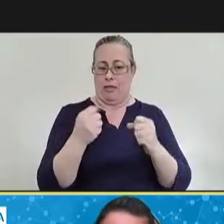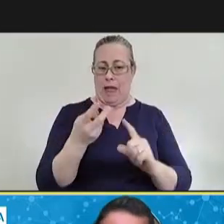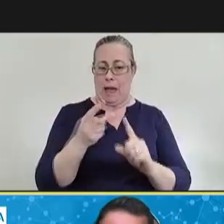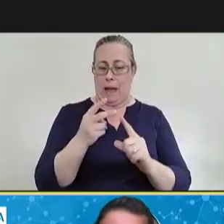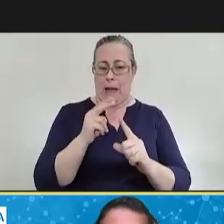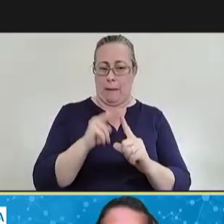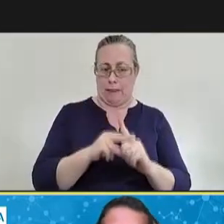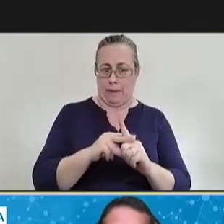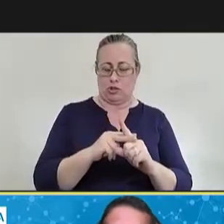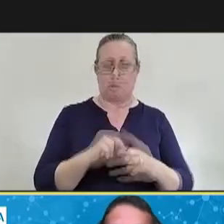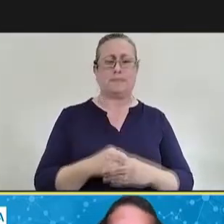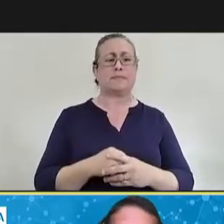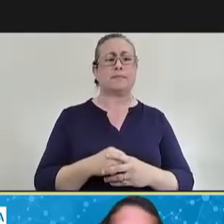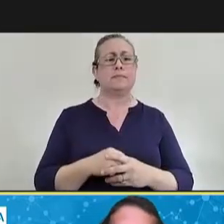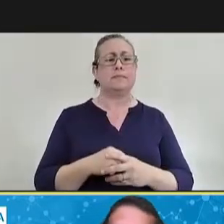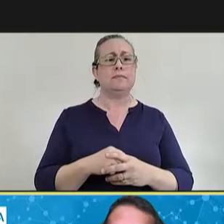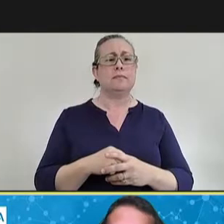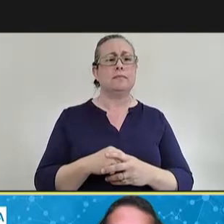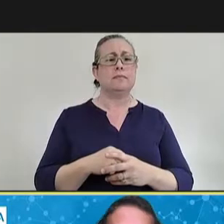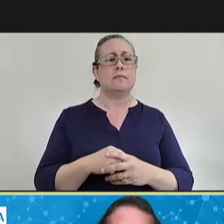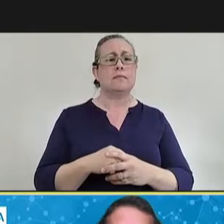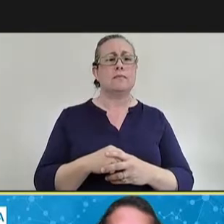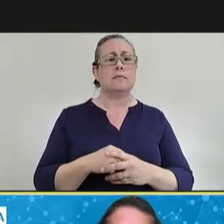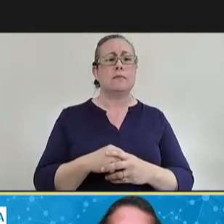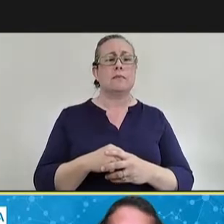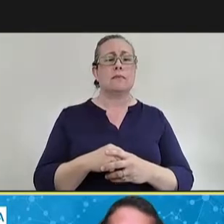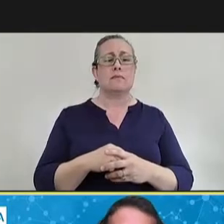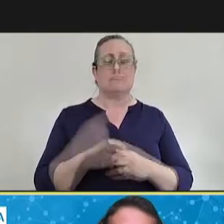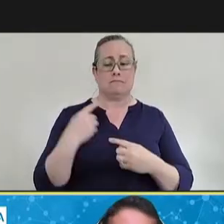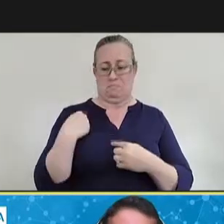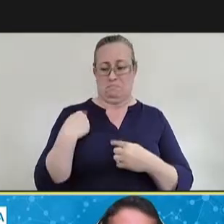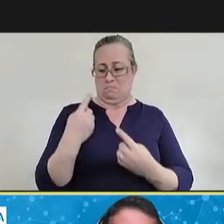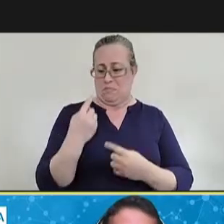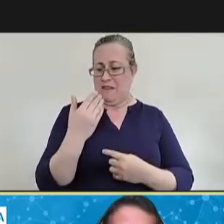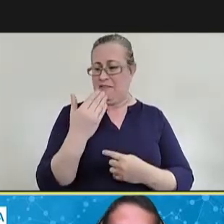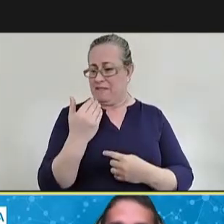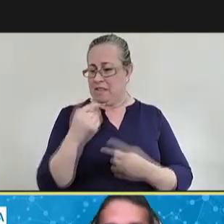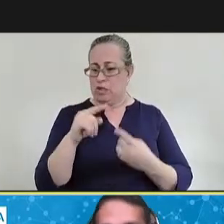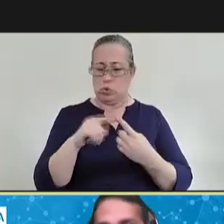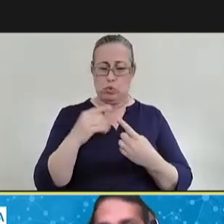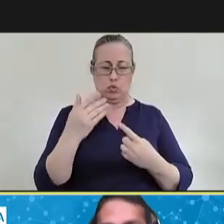this slide is the point to the fact that in the last 15, 20 years, we have gathered